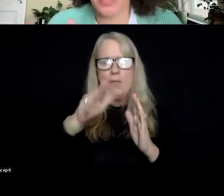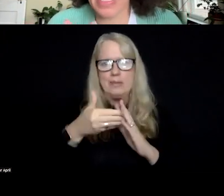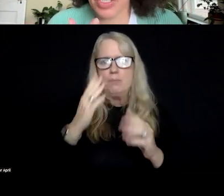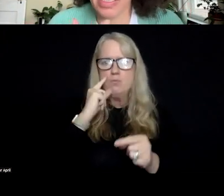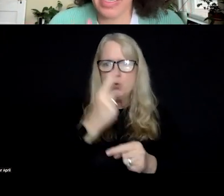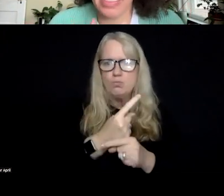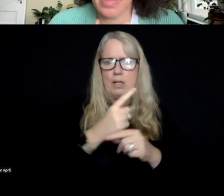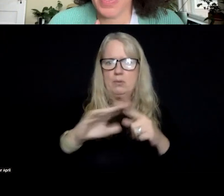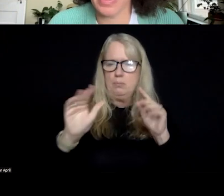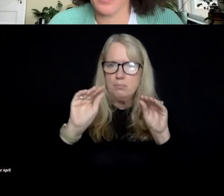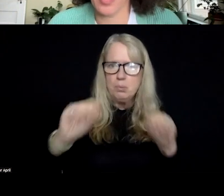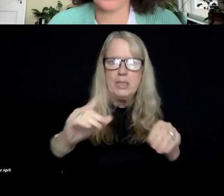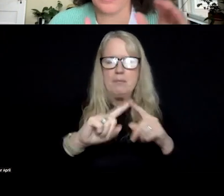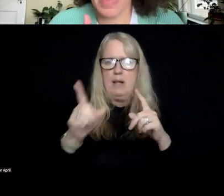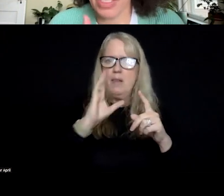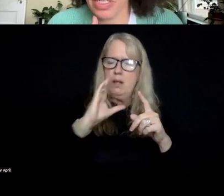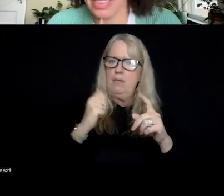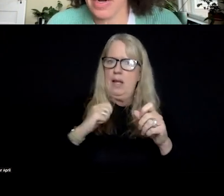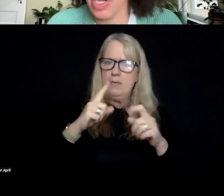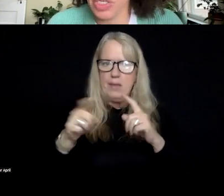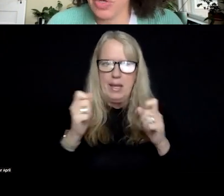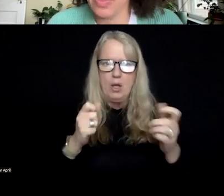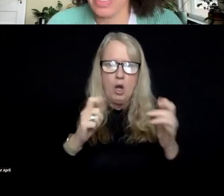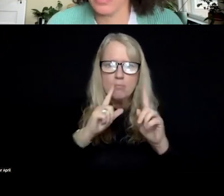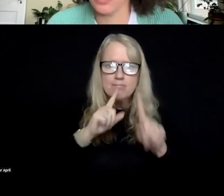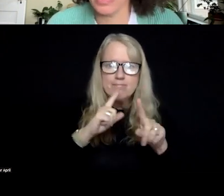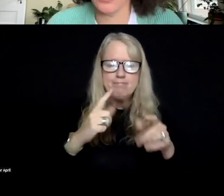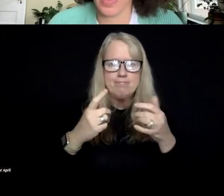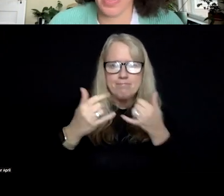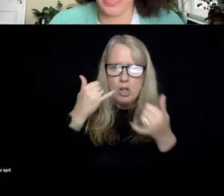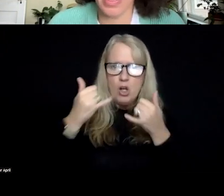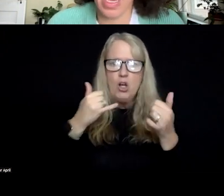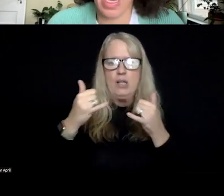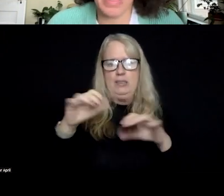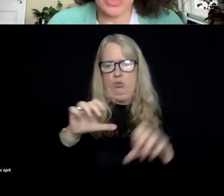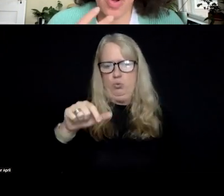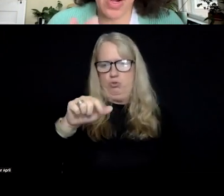TO MAKE SURE THE STAFF IS PICKING UP CALLS AND DOING QI.